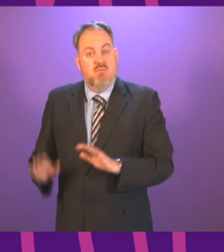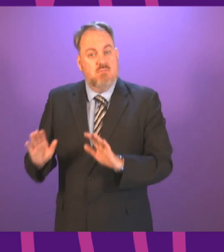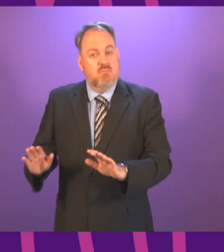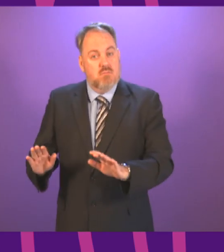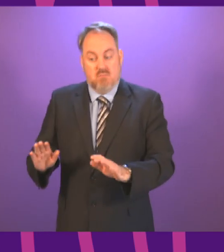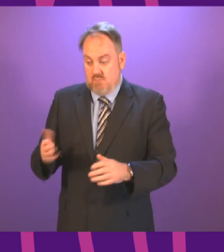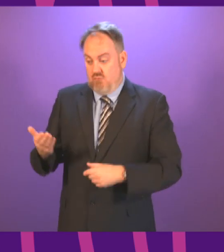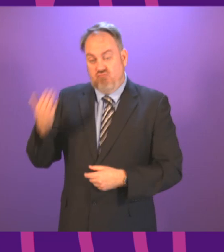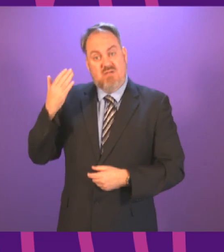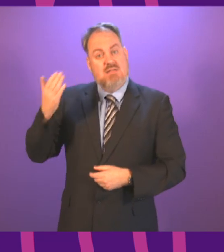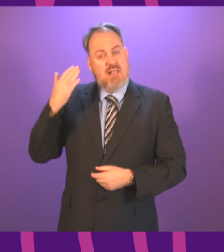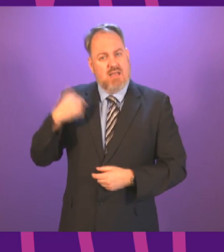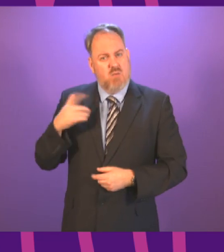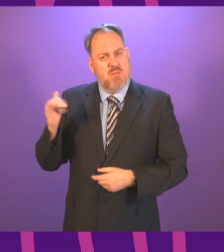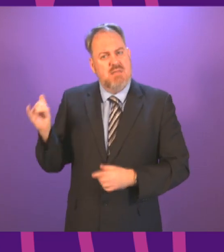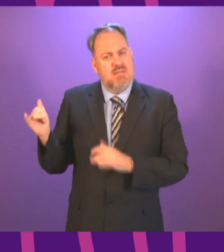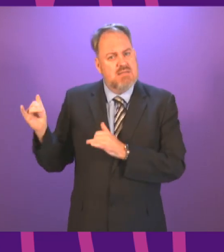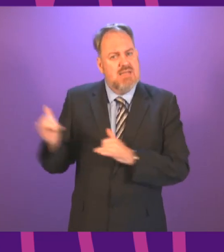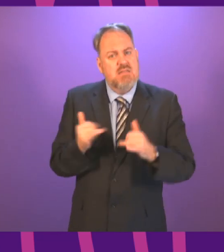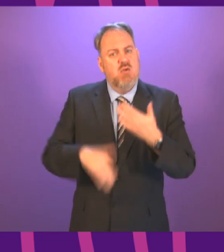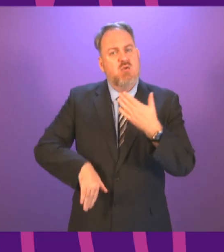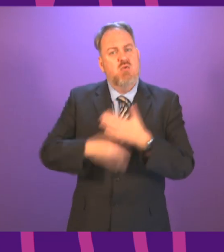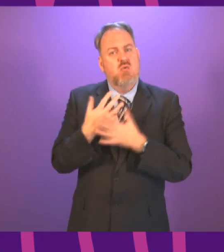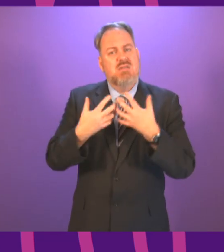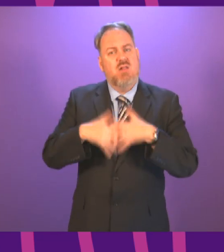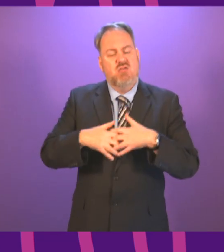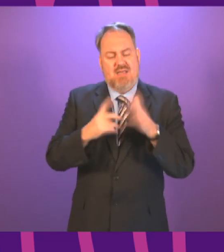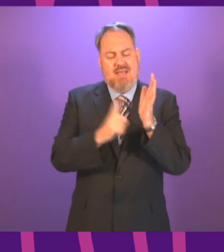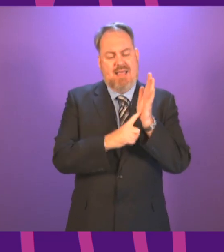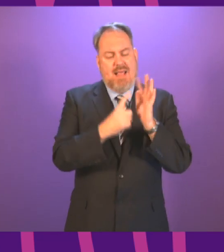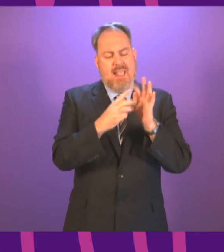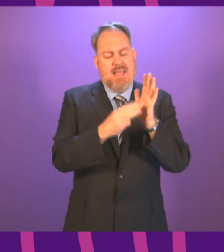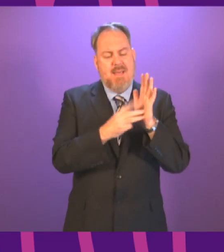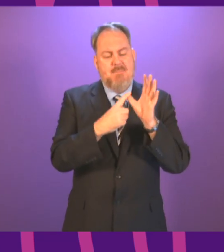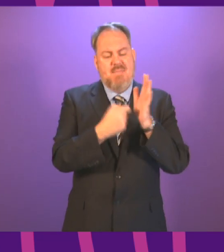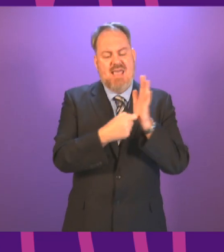respects. For example, over recent weeks, we have been testing a technology called LumiraDx